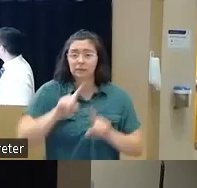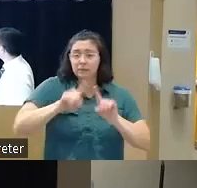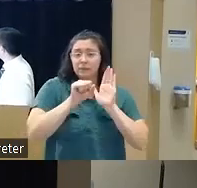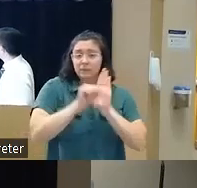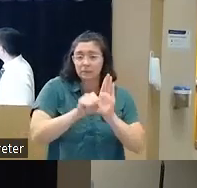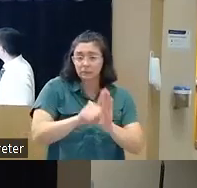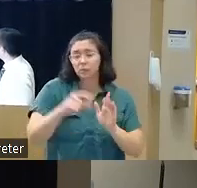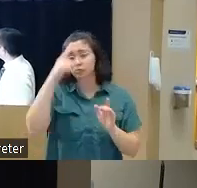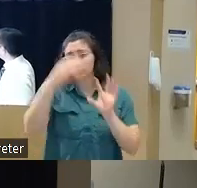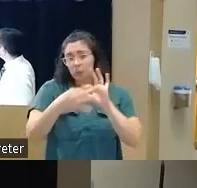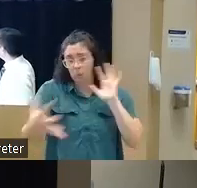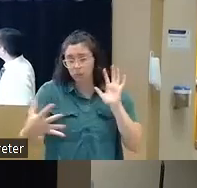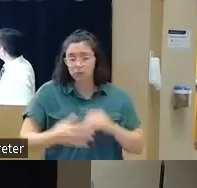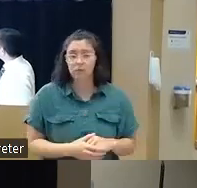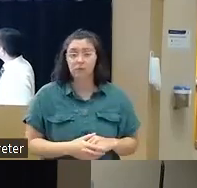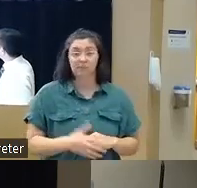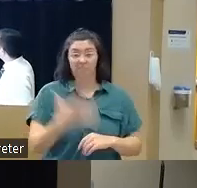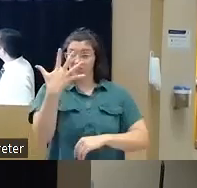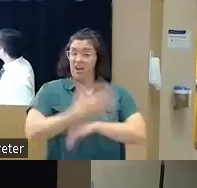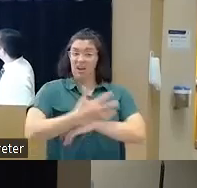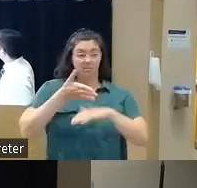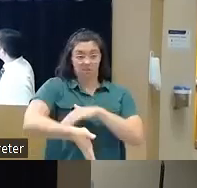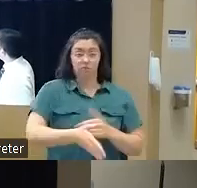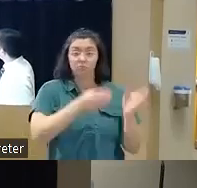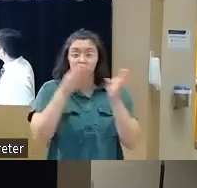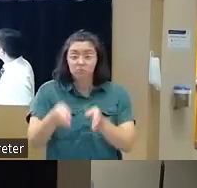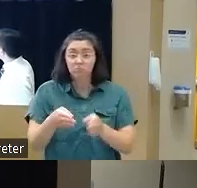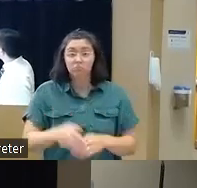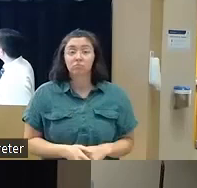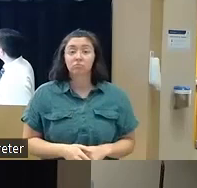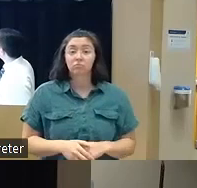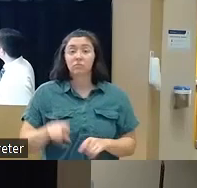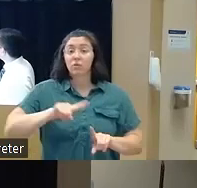General psychosis symptoms at day five and that we found that with alternating current stimulation